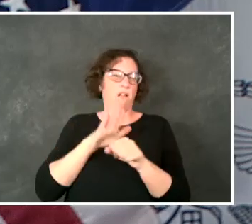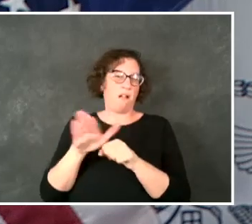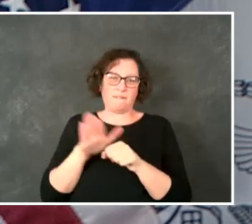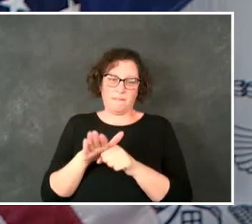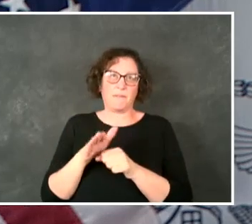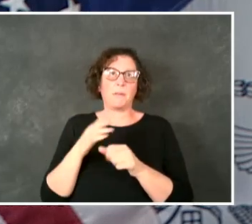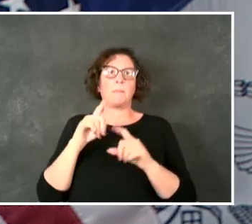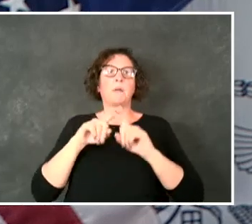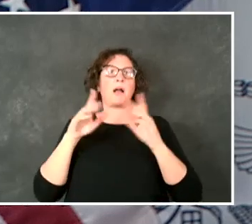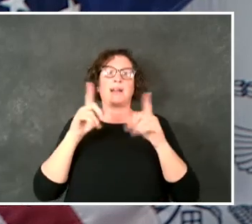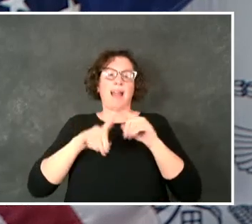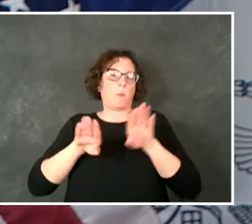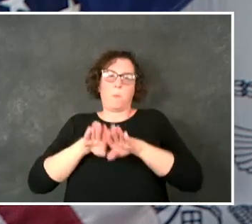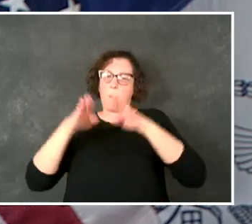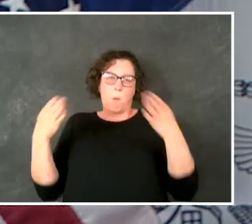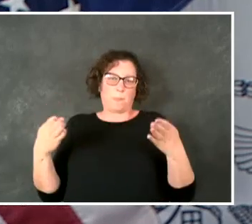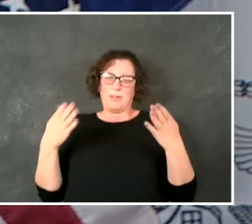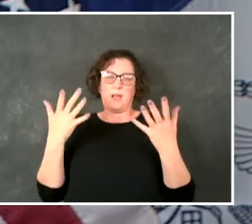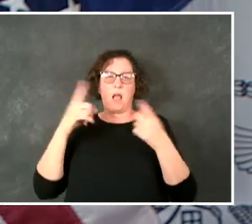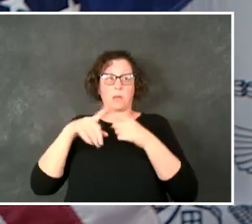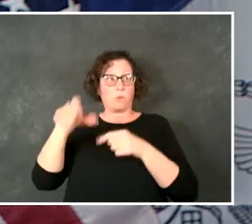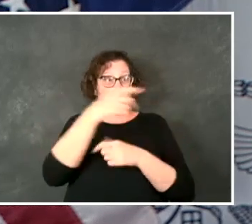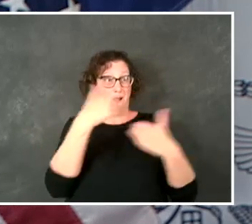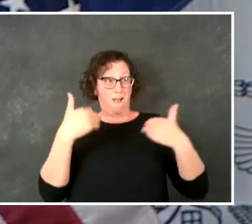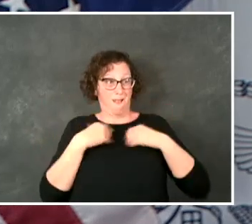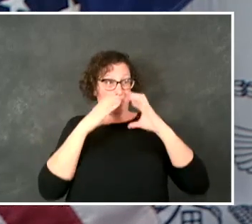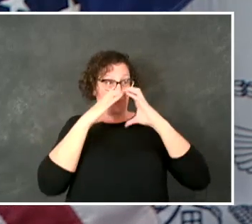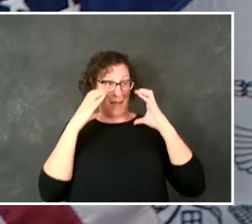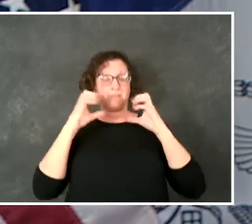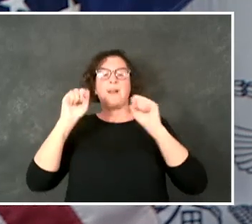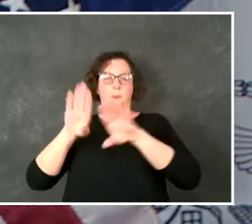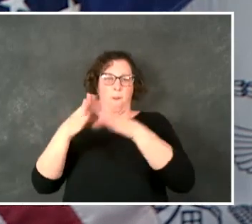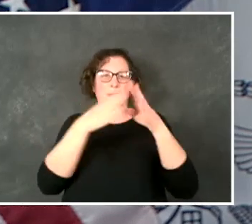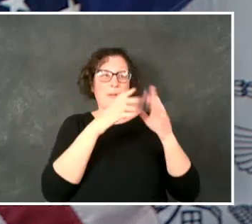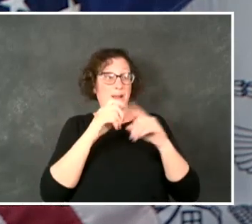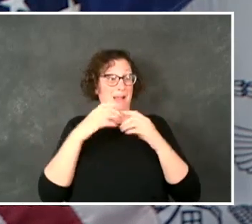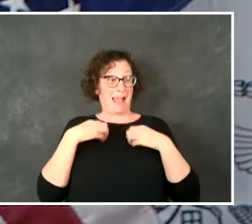THOSE PRO CAUTIONS SOLVE